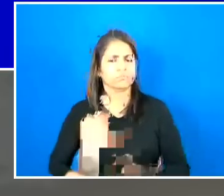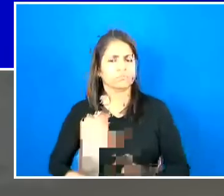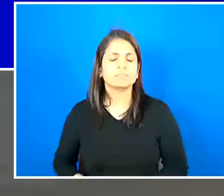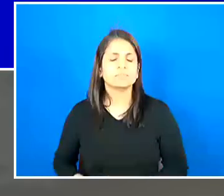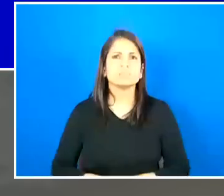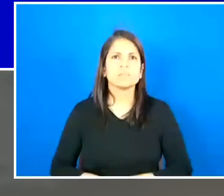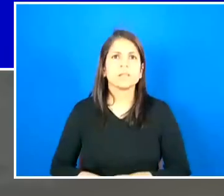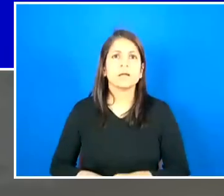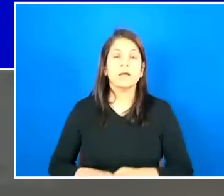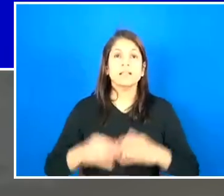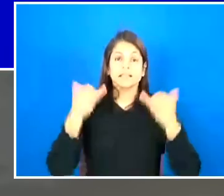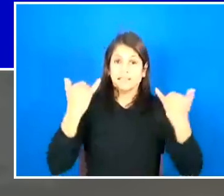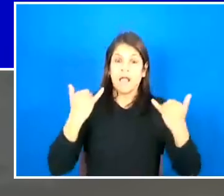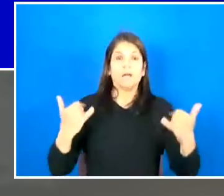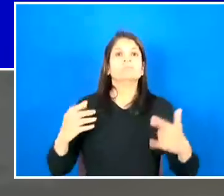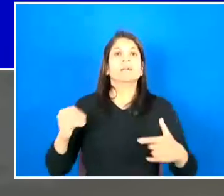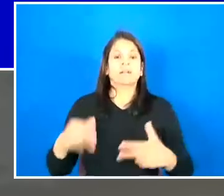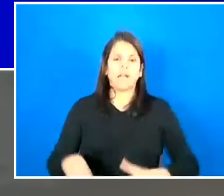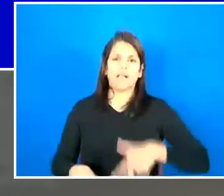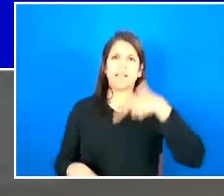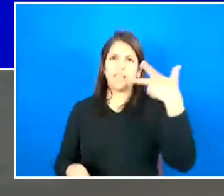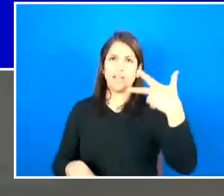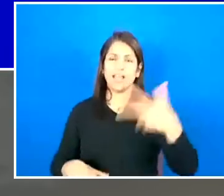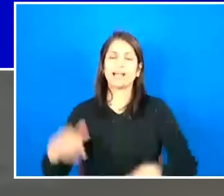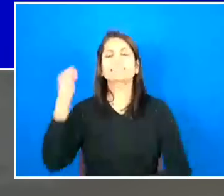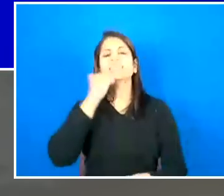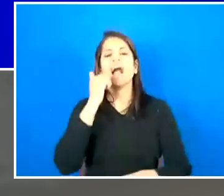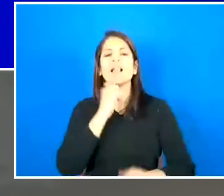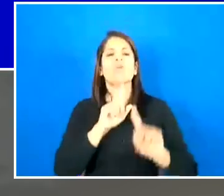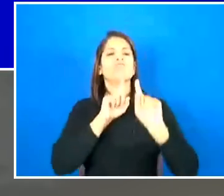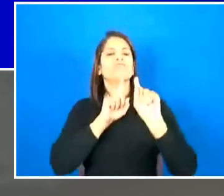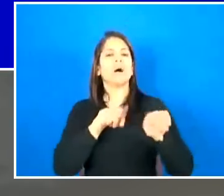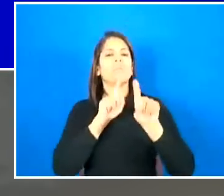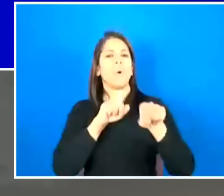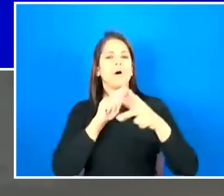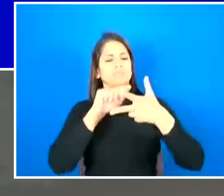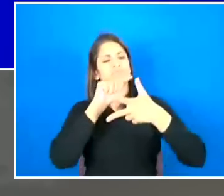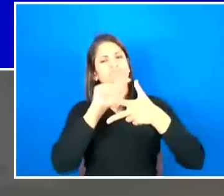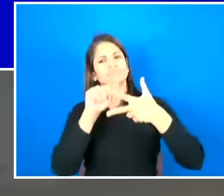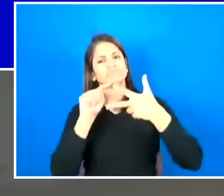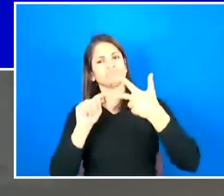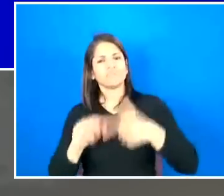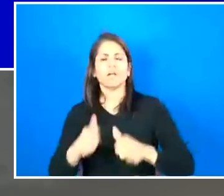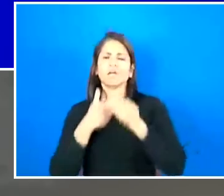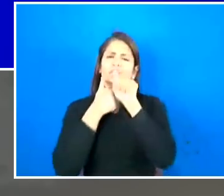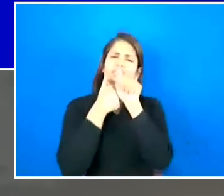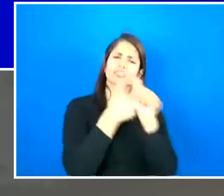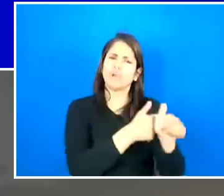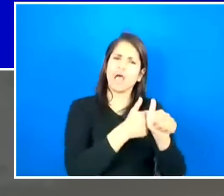WE'LL BE ABLE TO HELP YOU OUT. OKAY. IT'S TIME FOR OUR DAILY INDICAOTRS AND AGAIN, WHAT WE'VE SEEN IS OVER THE WHOLE